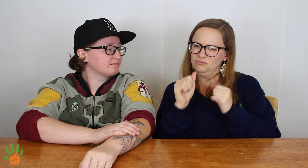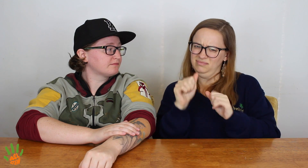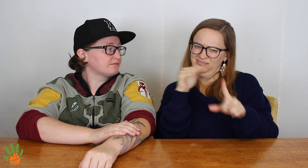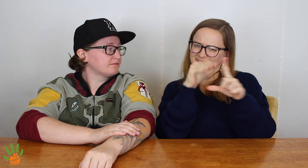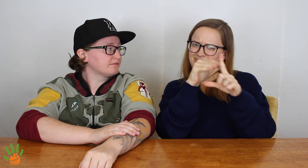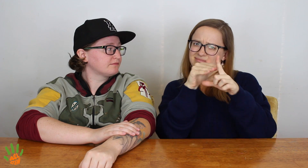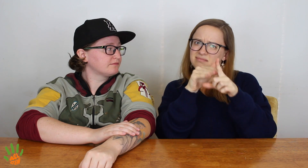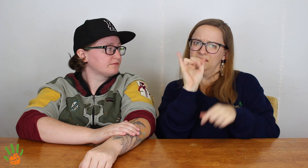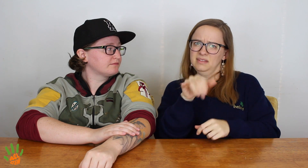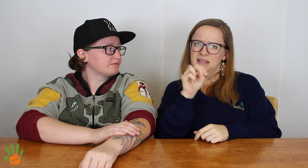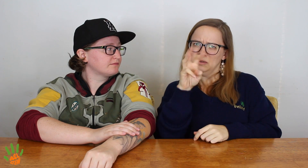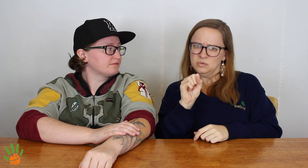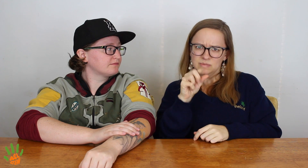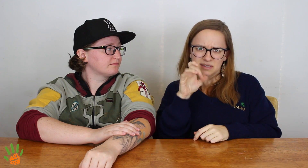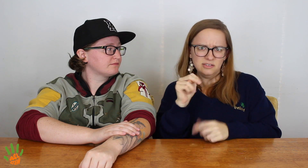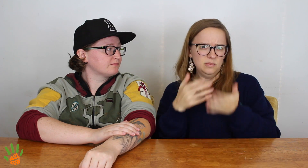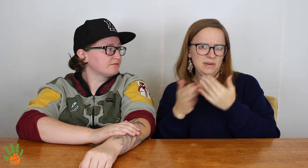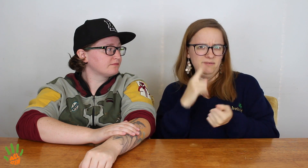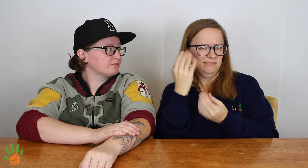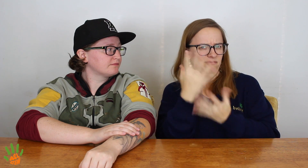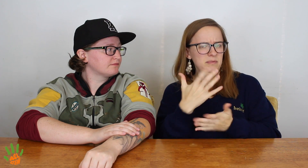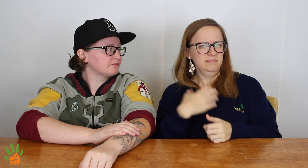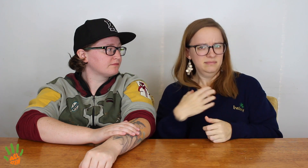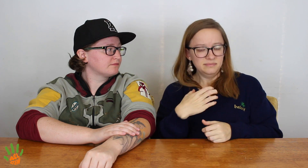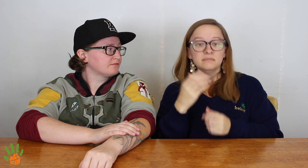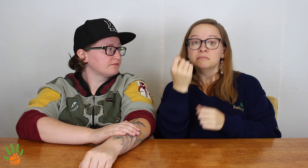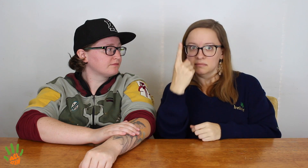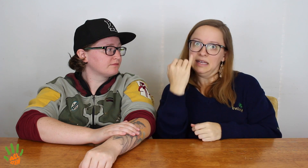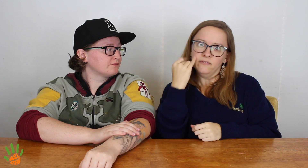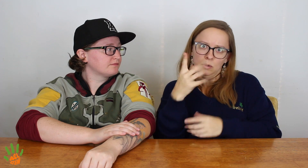try to get a hold of someone at the new station or whatever and let them know, complain.